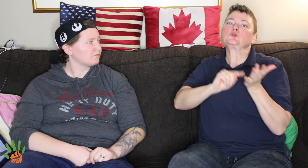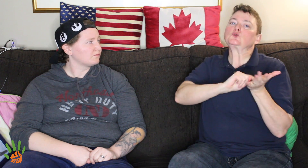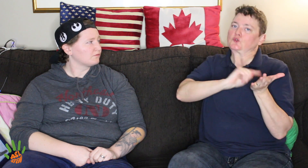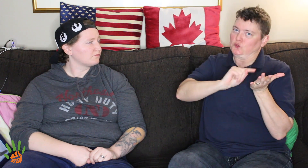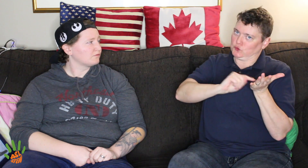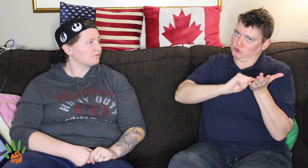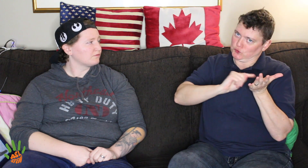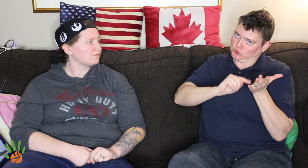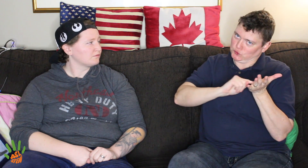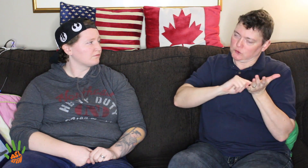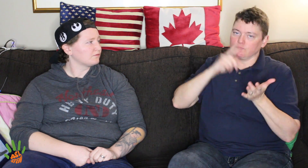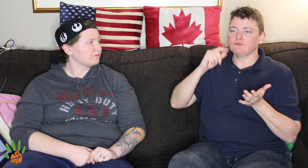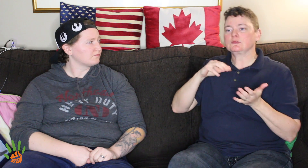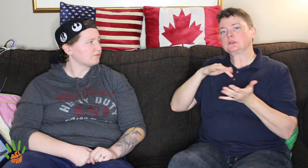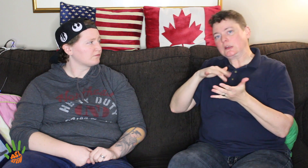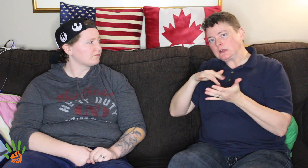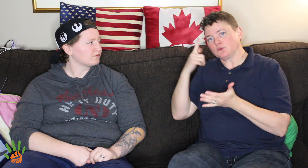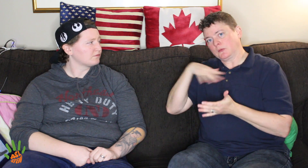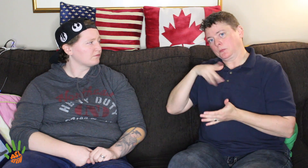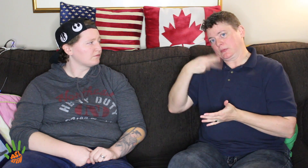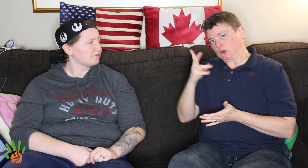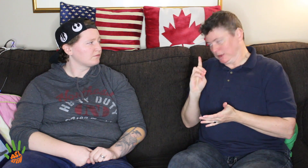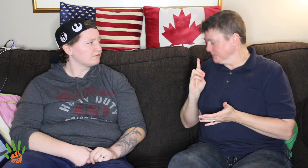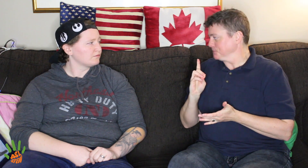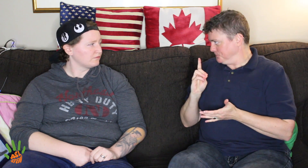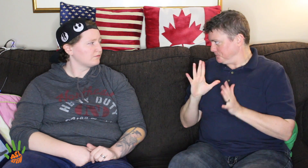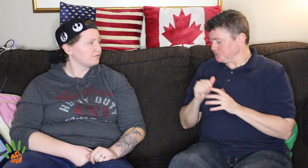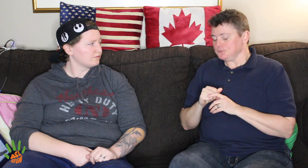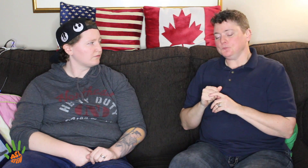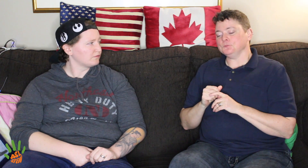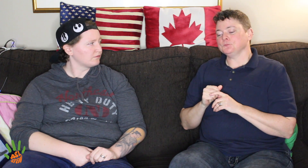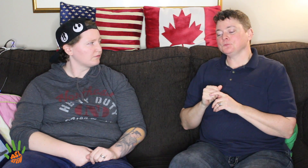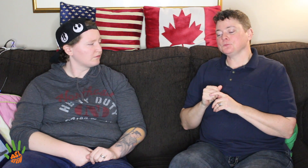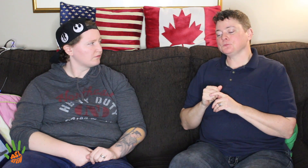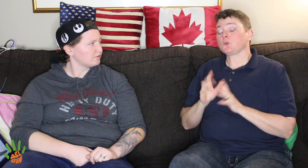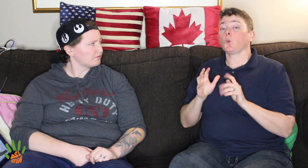At that time I was just doing research for my PhD.